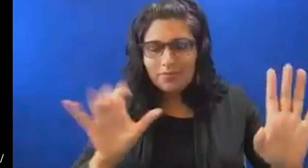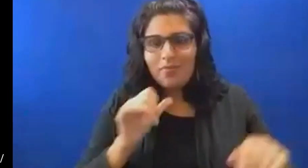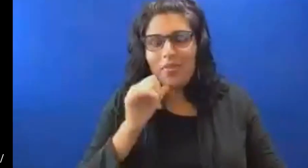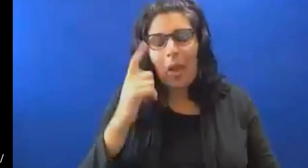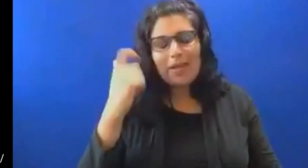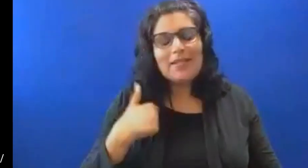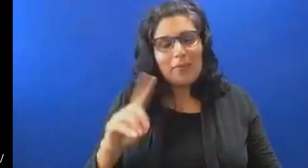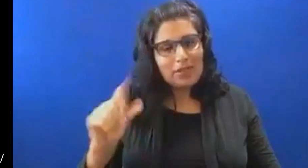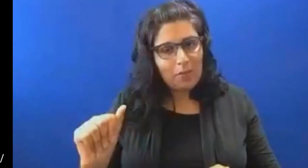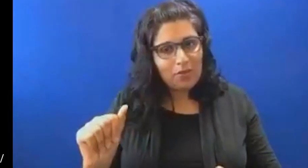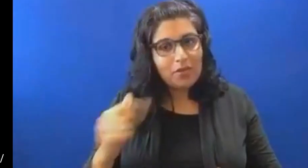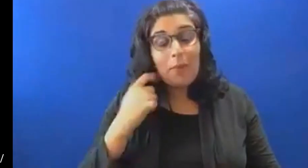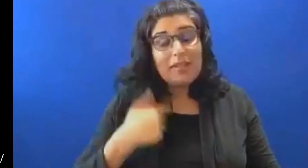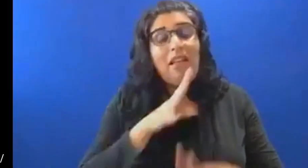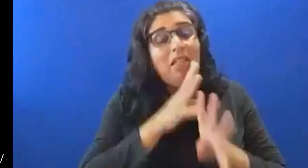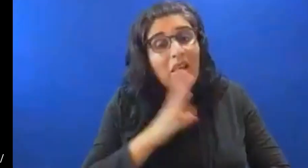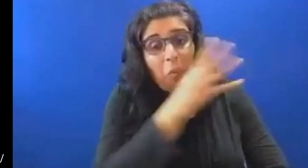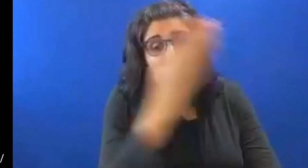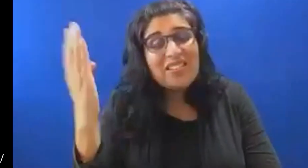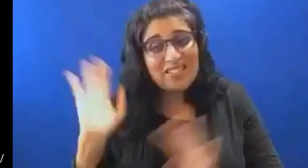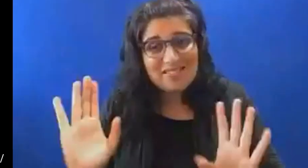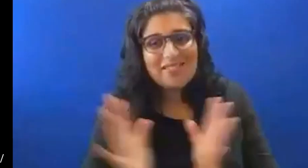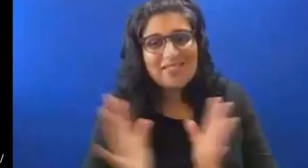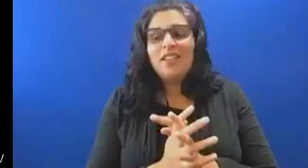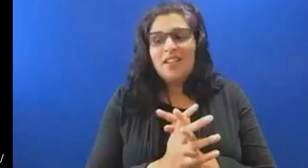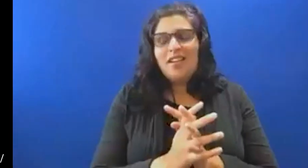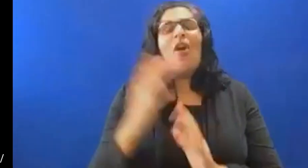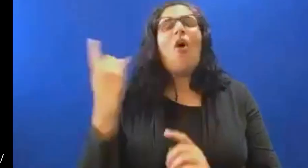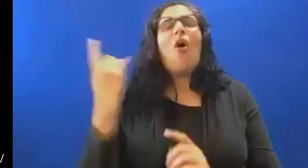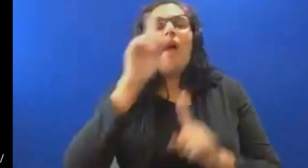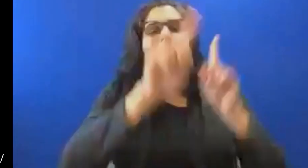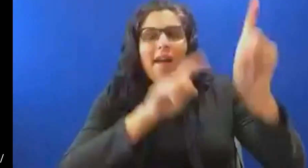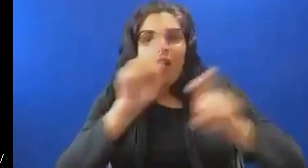And so, I always ask people, "Do you find me inspiring?